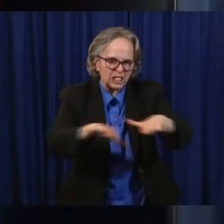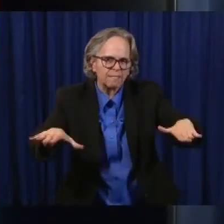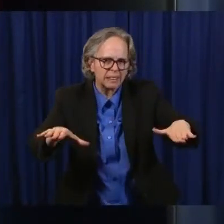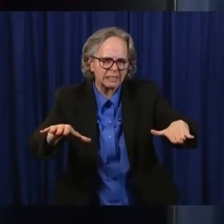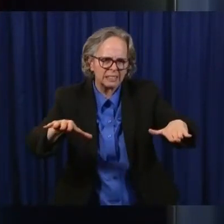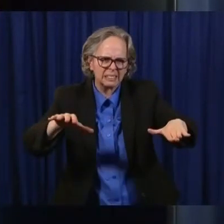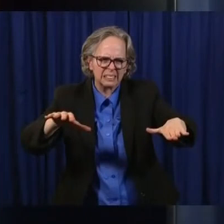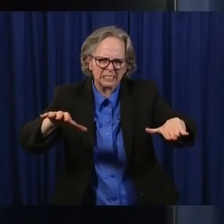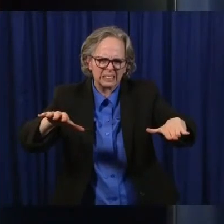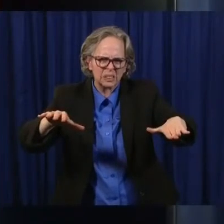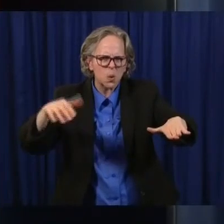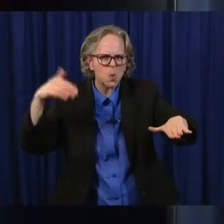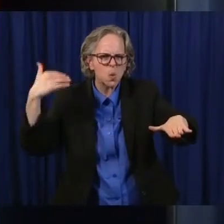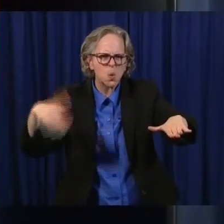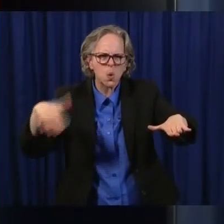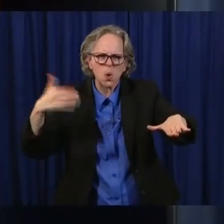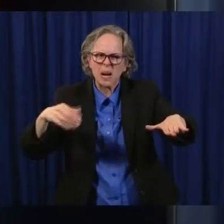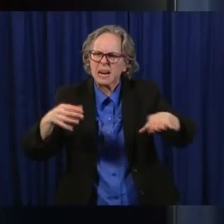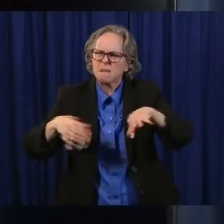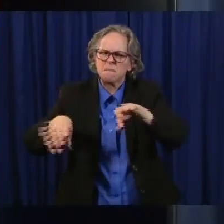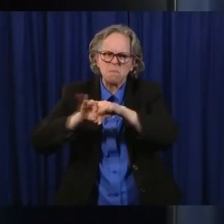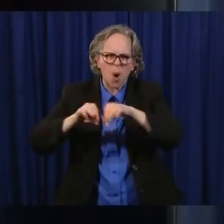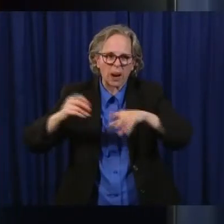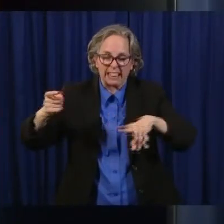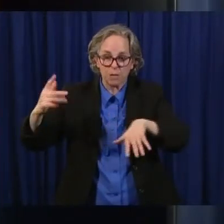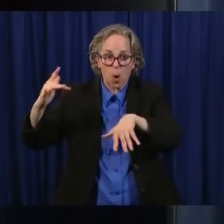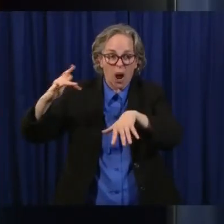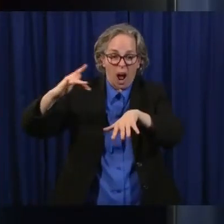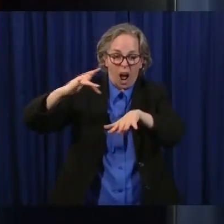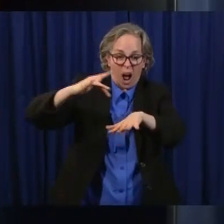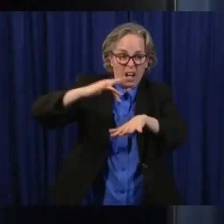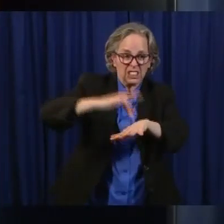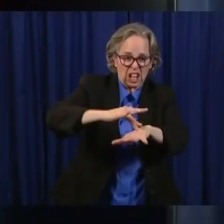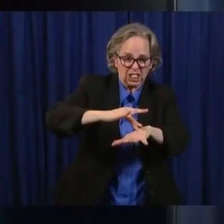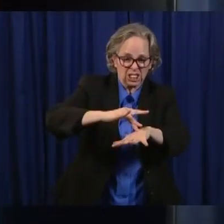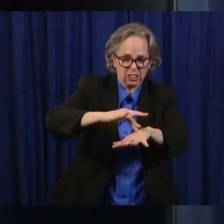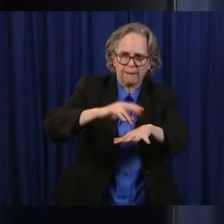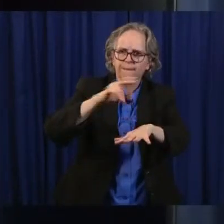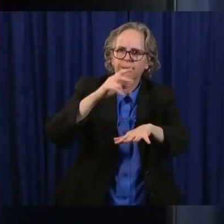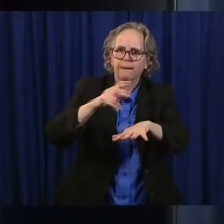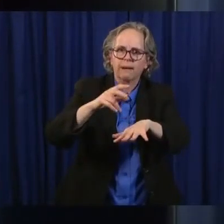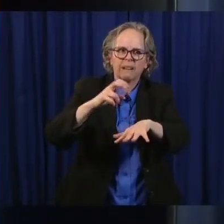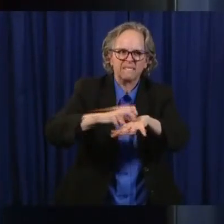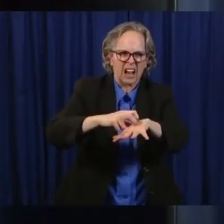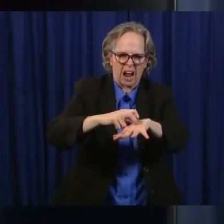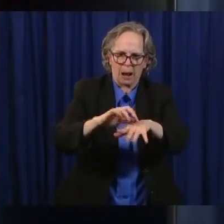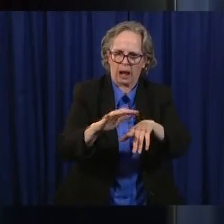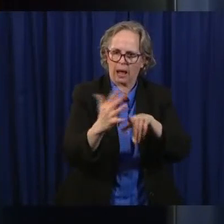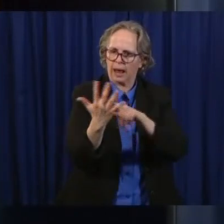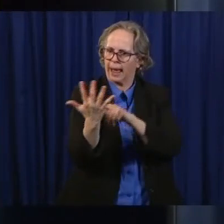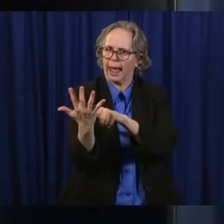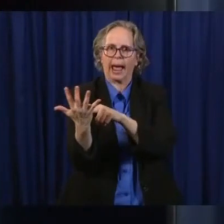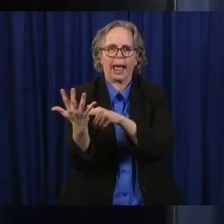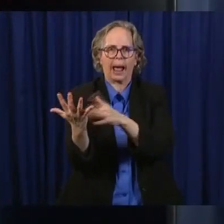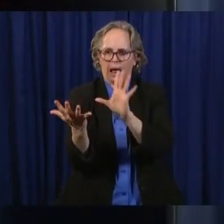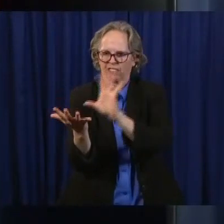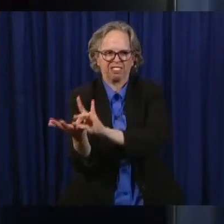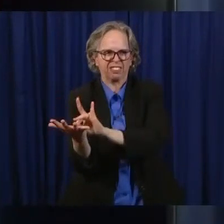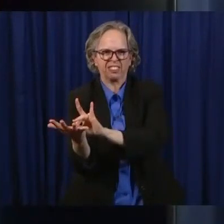THE AIR FOR LONGER PERIOD OF TIME. SO THAT IS AN IMPORTANT DISTINCTION WHEN WE MAKE THESE RECOMMENDATIONS MOVING FORWARD.